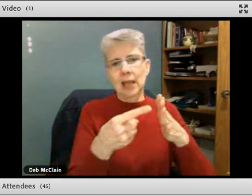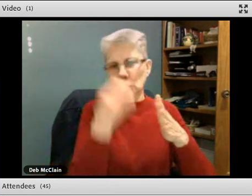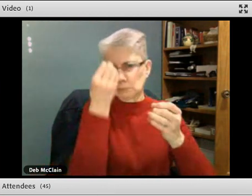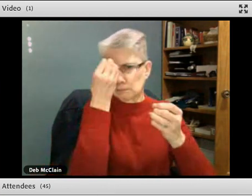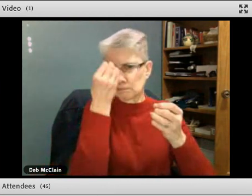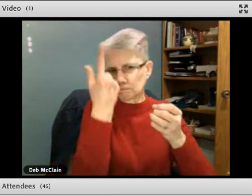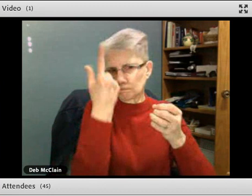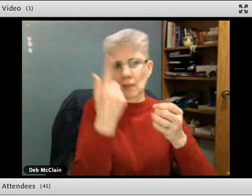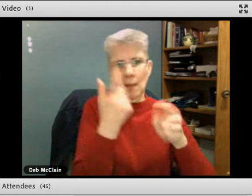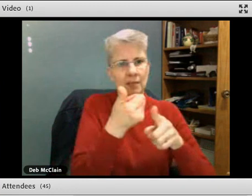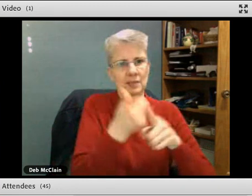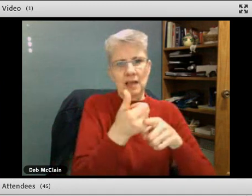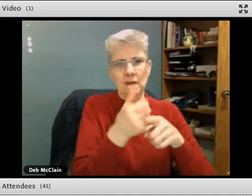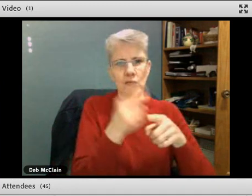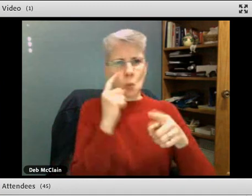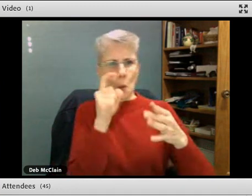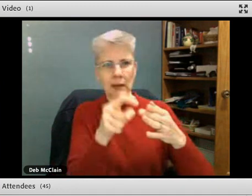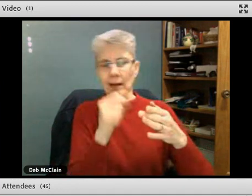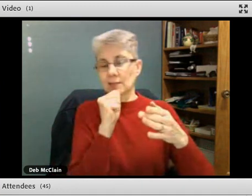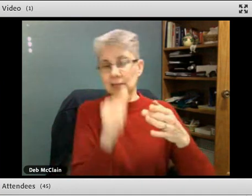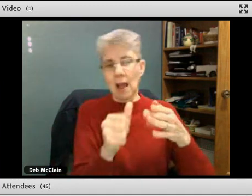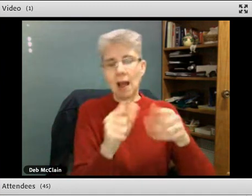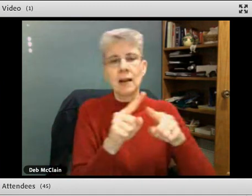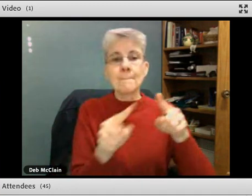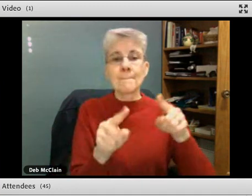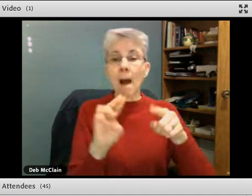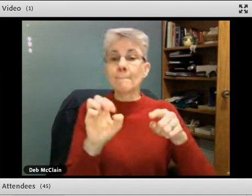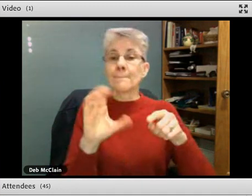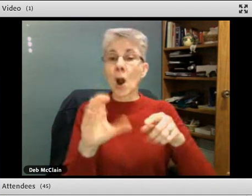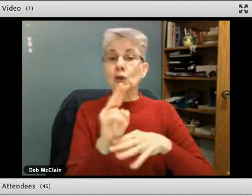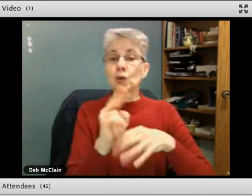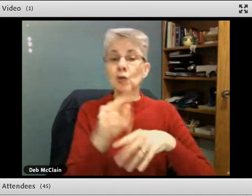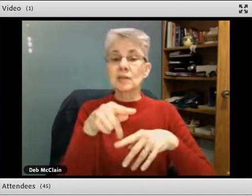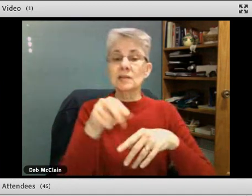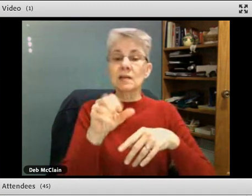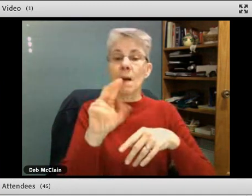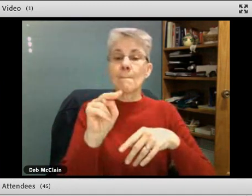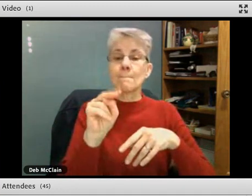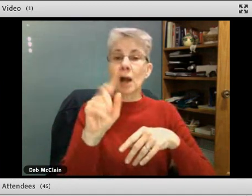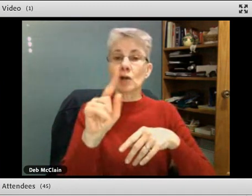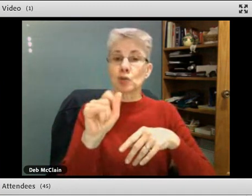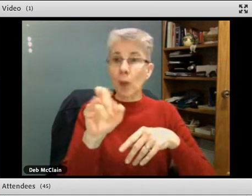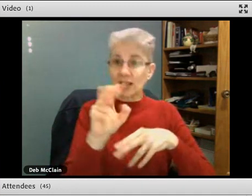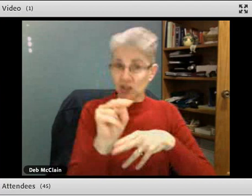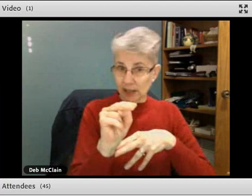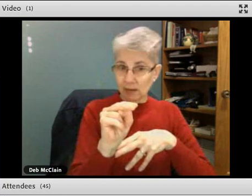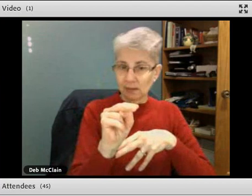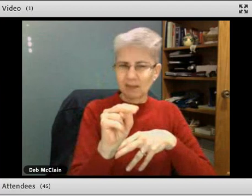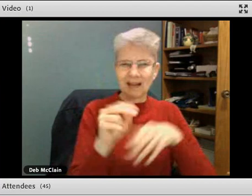And then MARC also uses punctuation in what I would say is a weird way, and this is because of